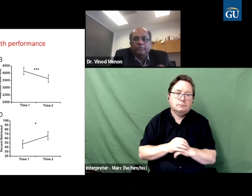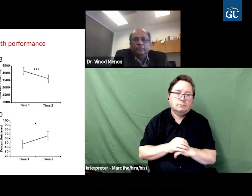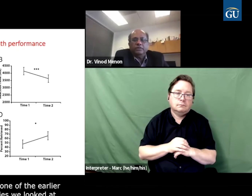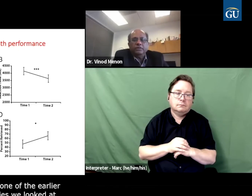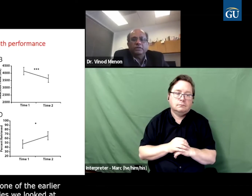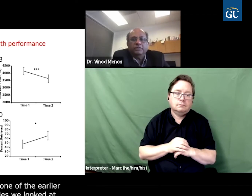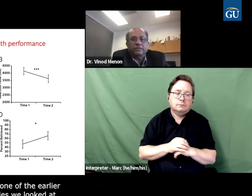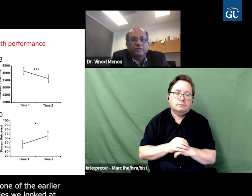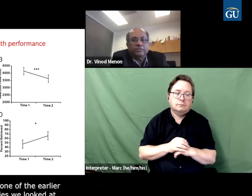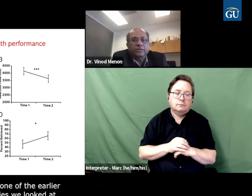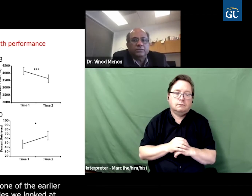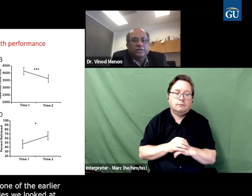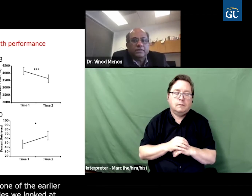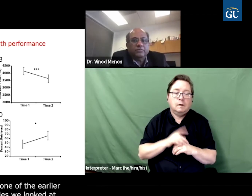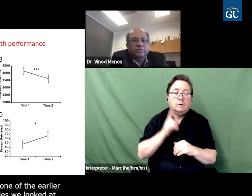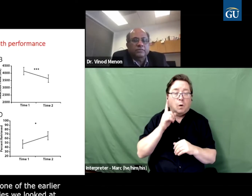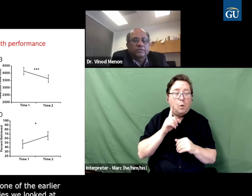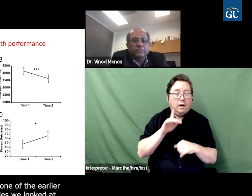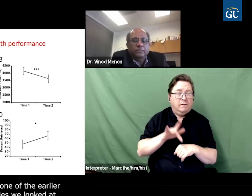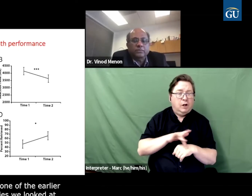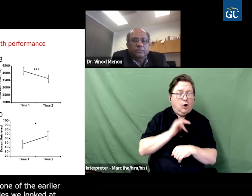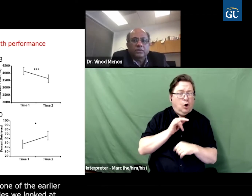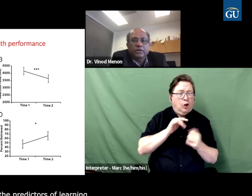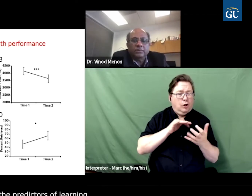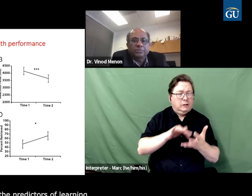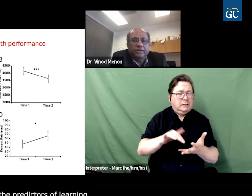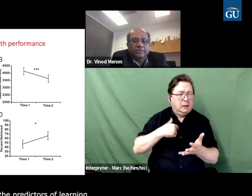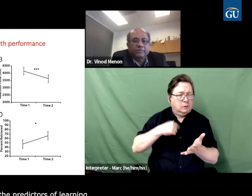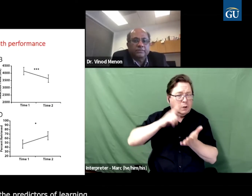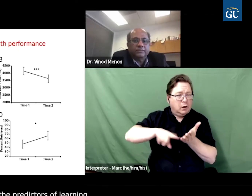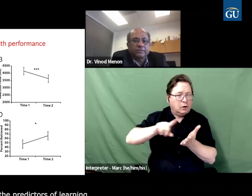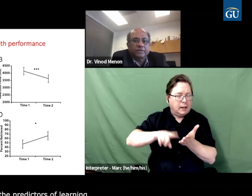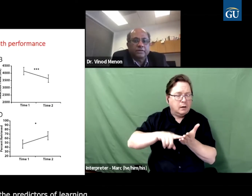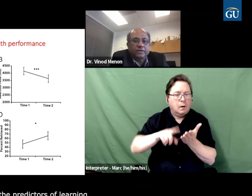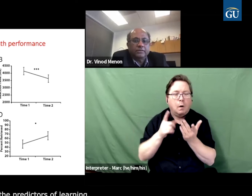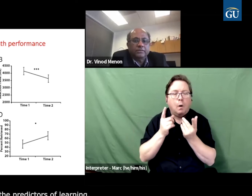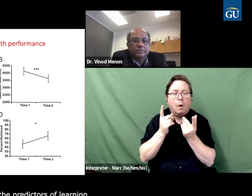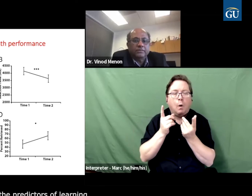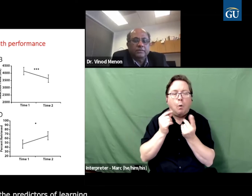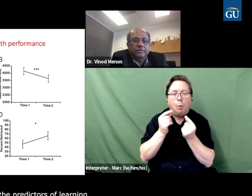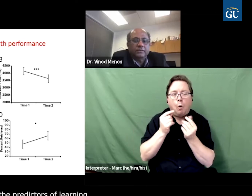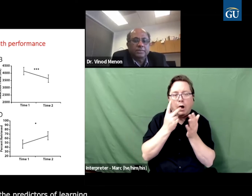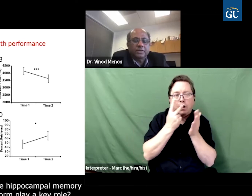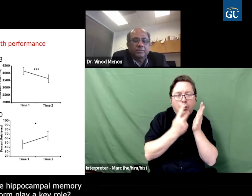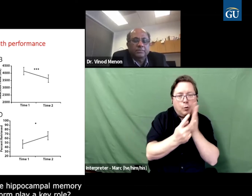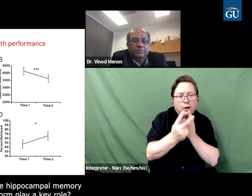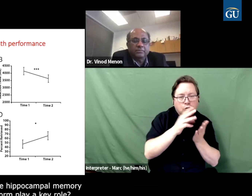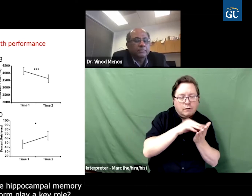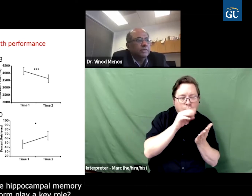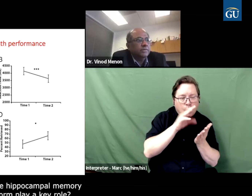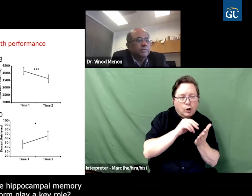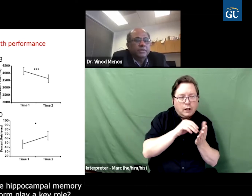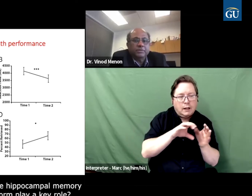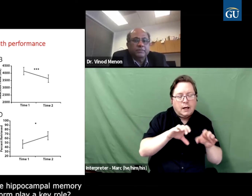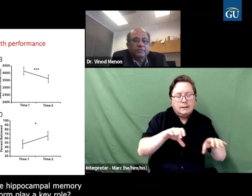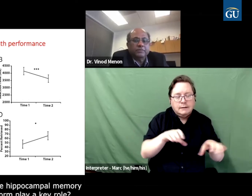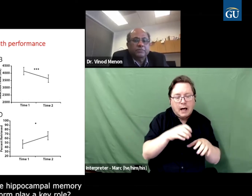so in the one of the earlier studies we looked at was what are the predictors of learning and